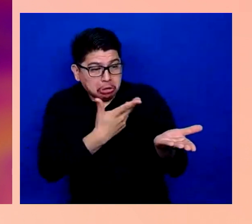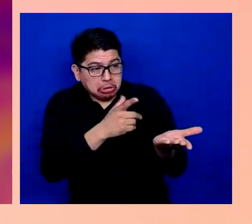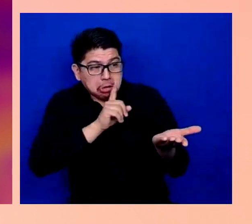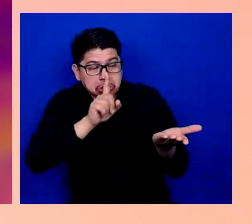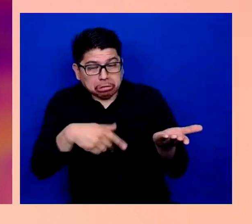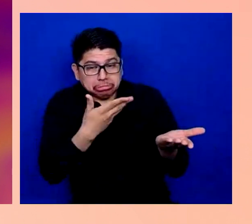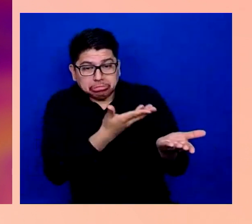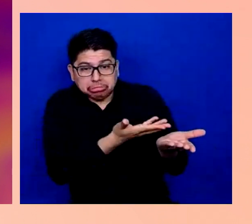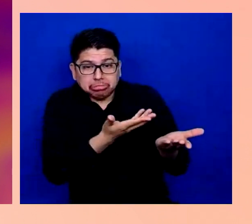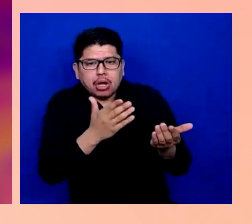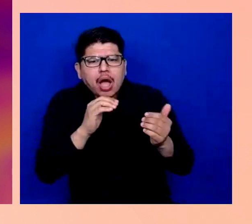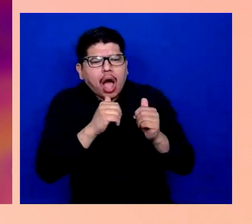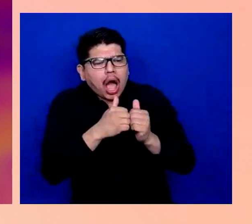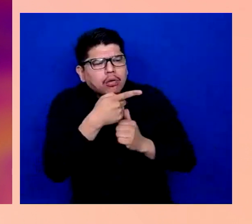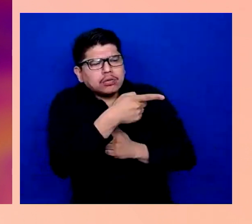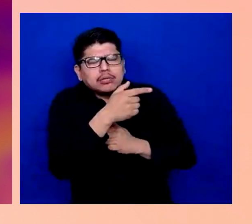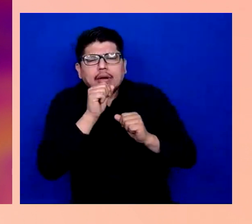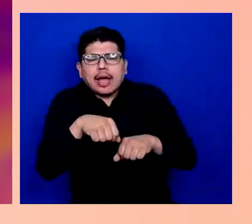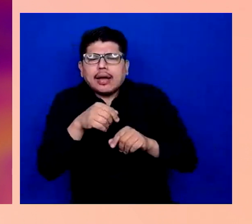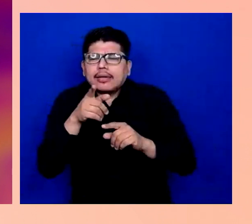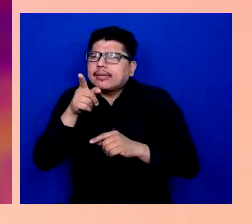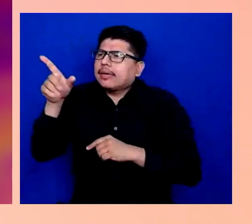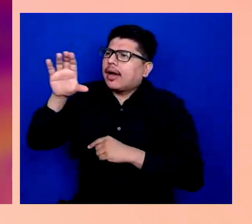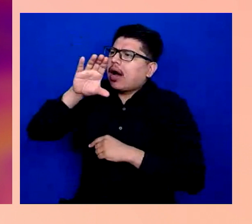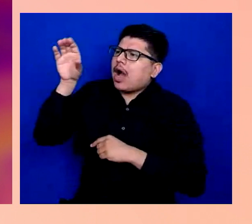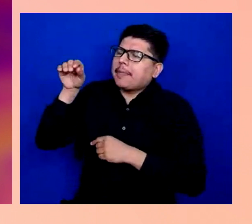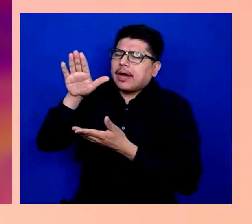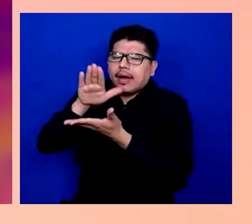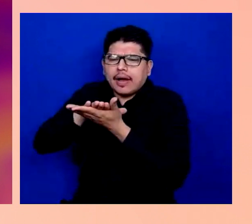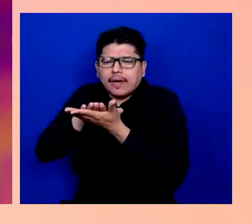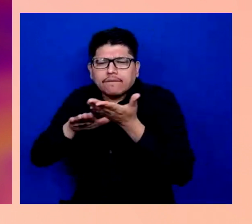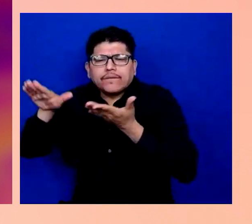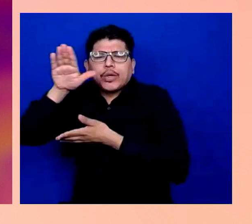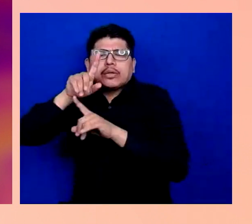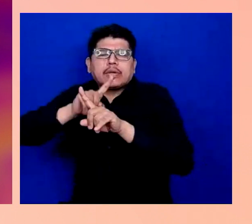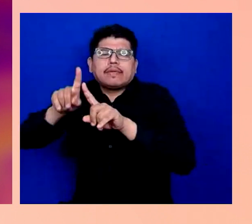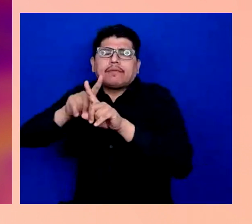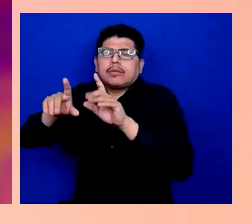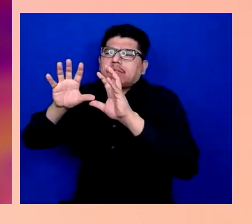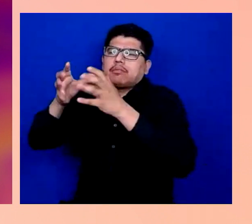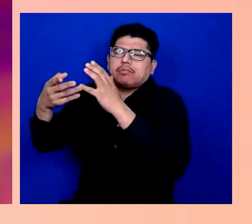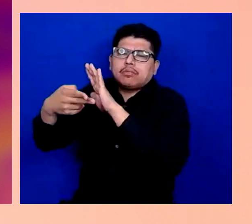universities, and brands, that you do work with to care about cognitive inclusion,